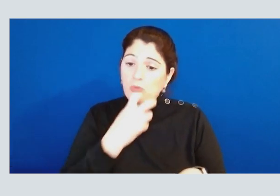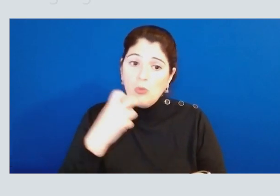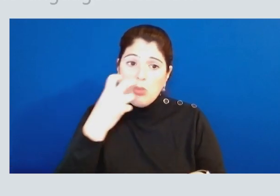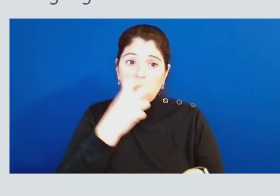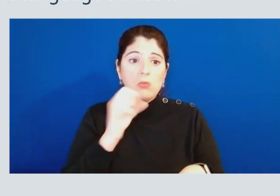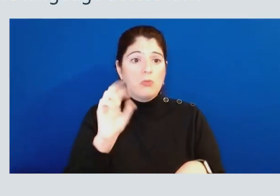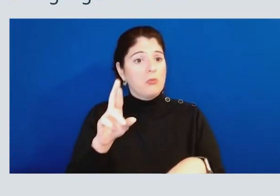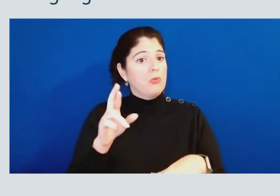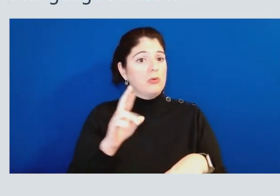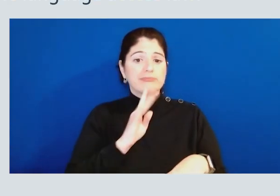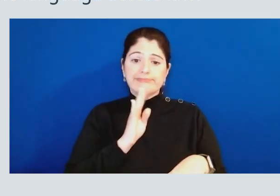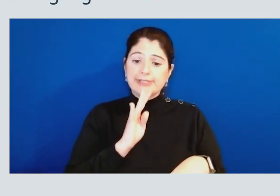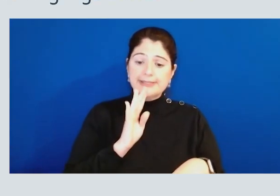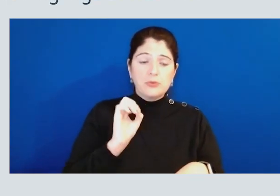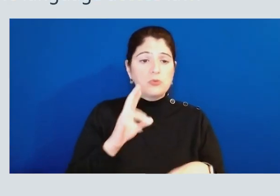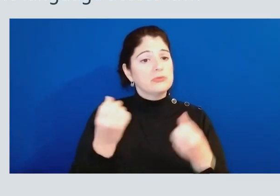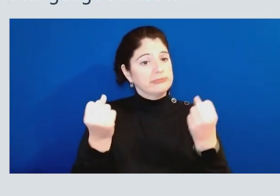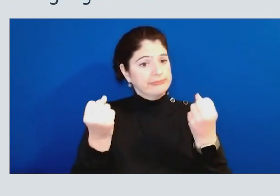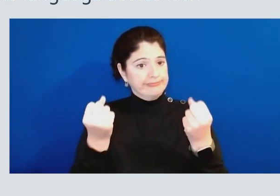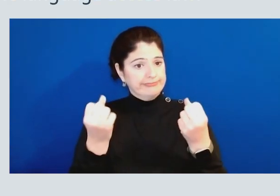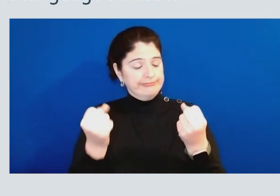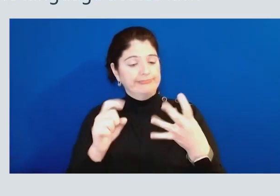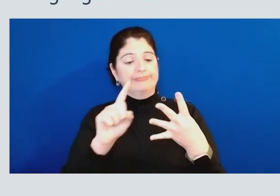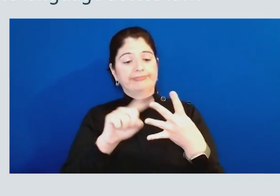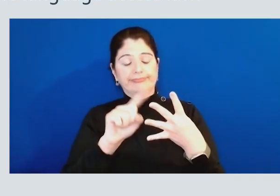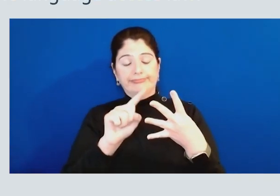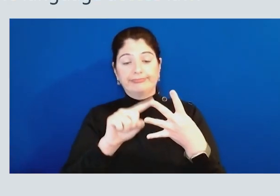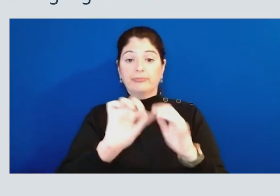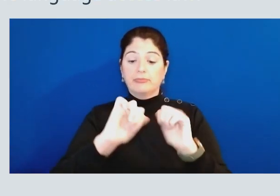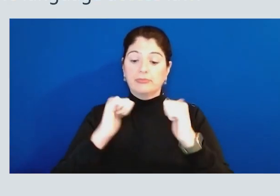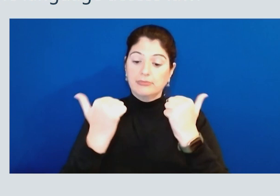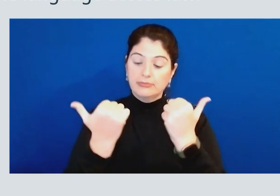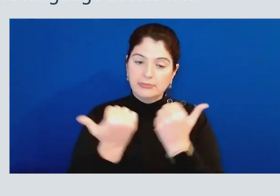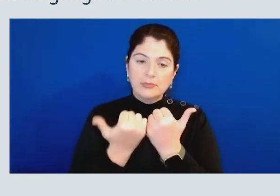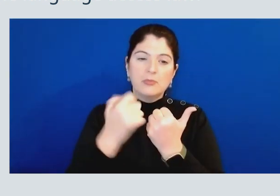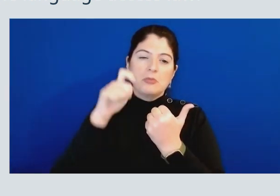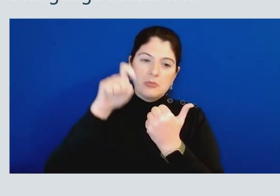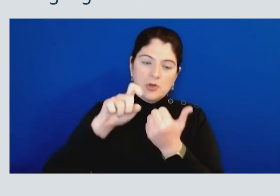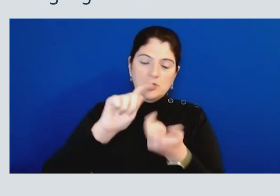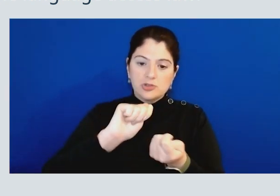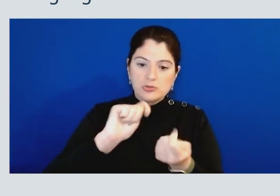For number two, agencies must also translate vital documents